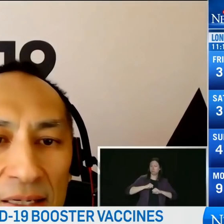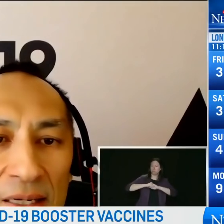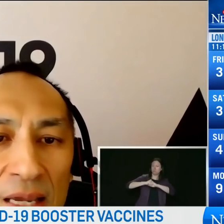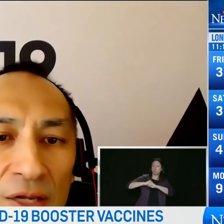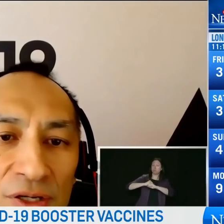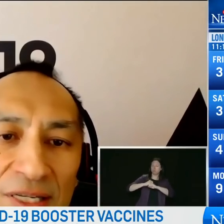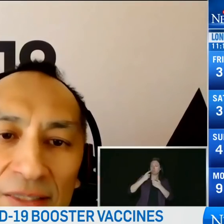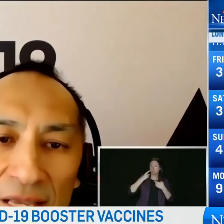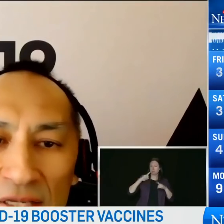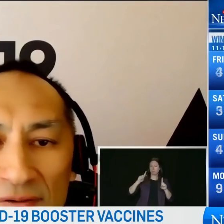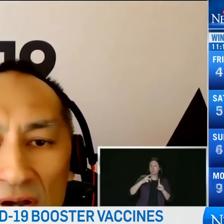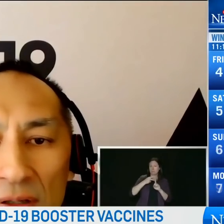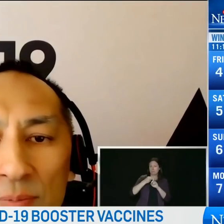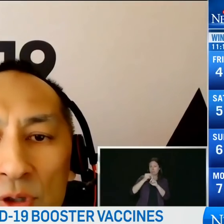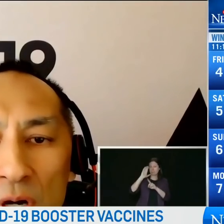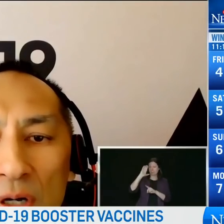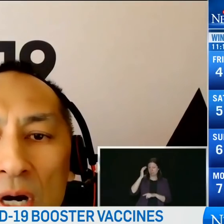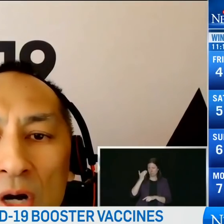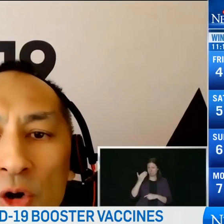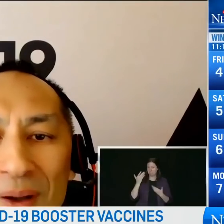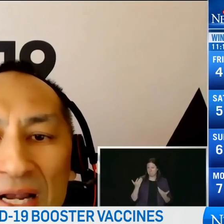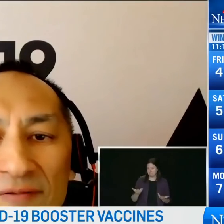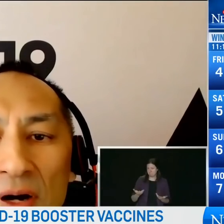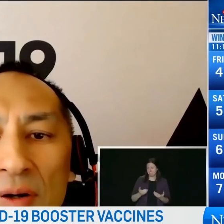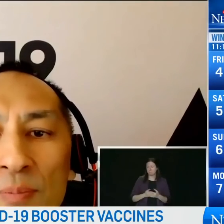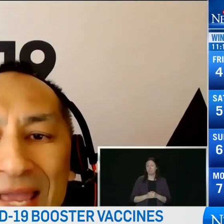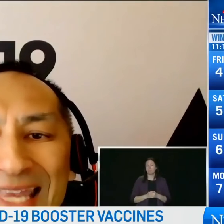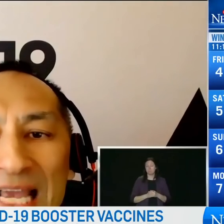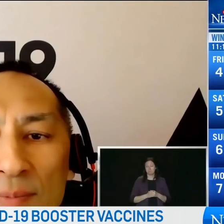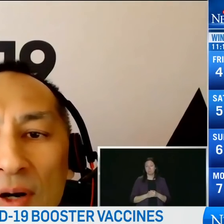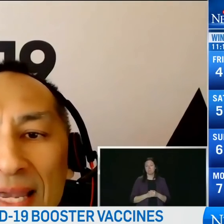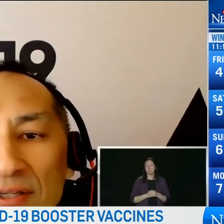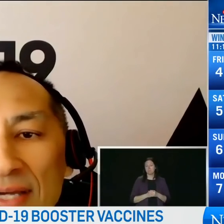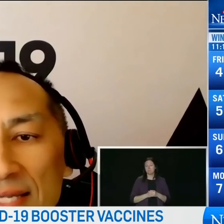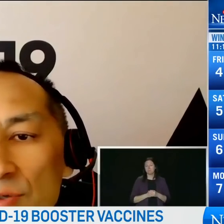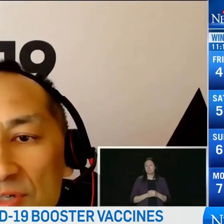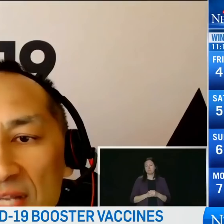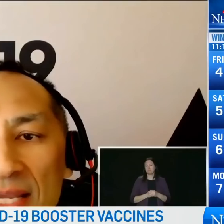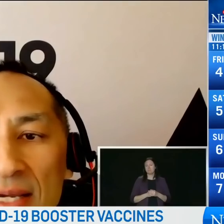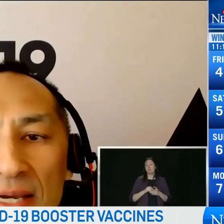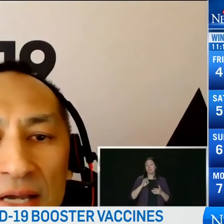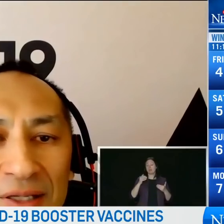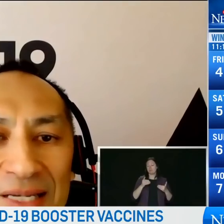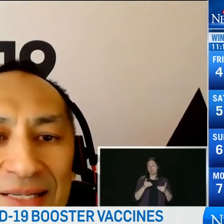RESULTS IN STRONGER IMMUNE